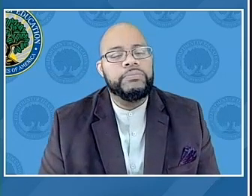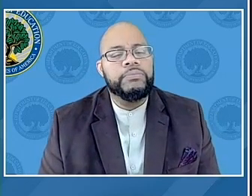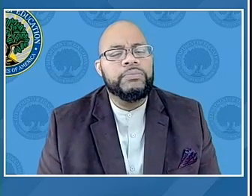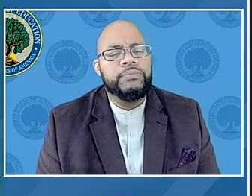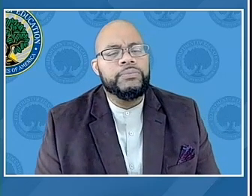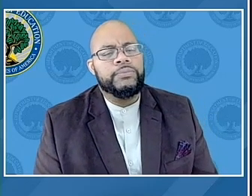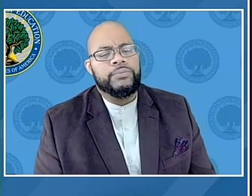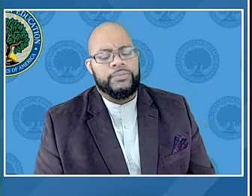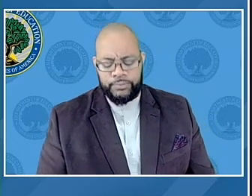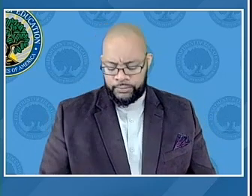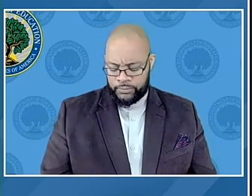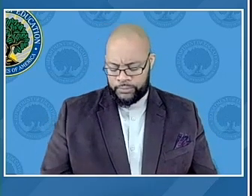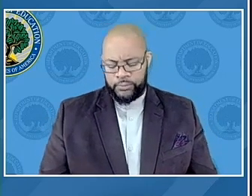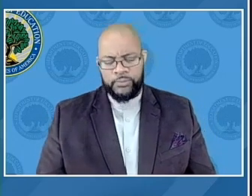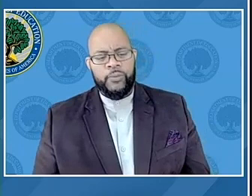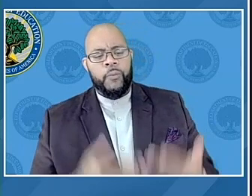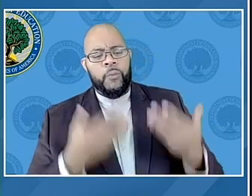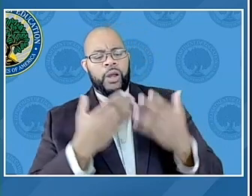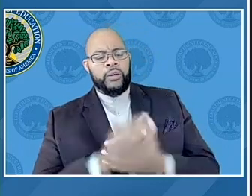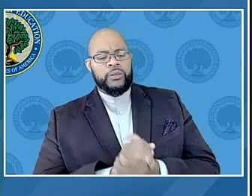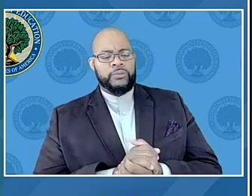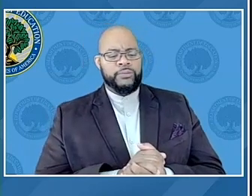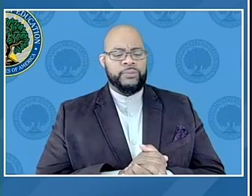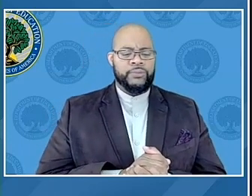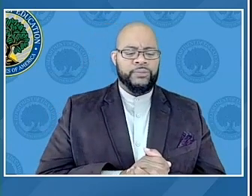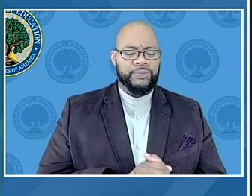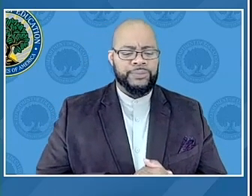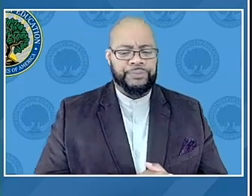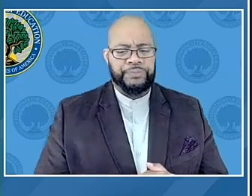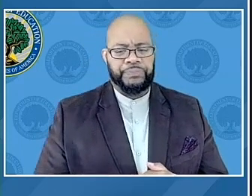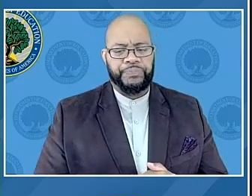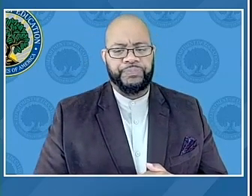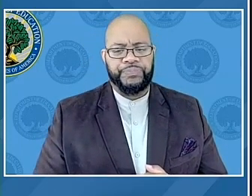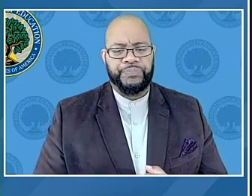Thank you. Tamy. Next up is Yael.